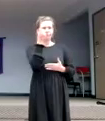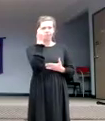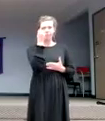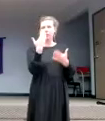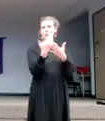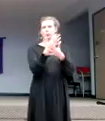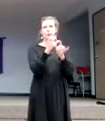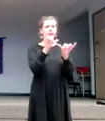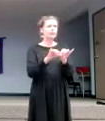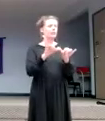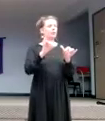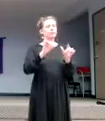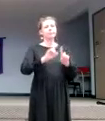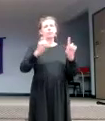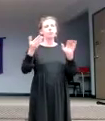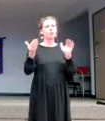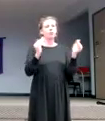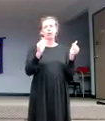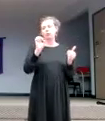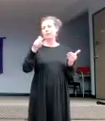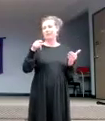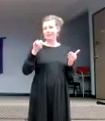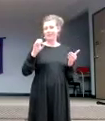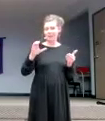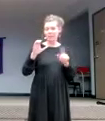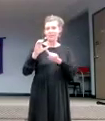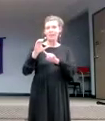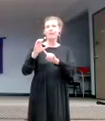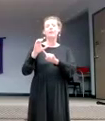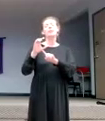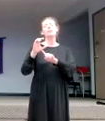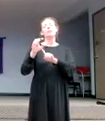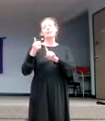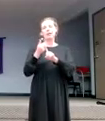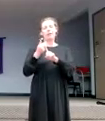system. It's very different from a septic system. Septic system has its maintenance challenges